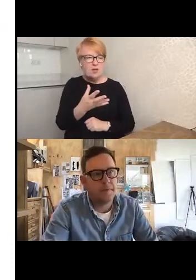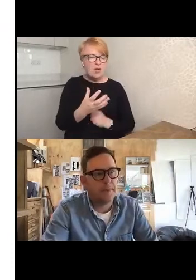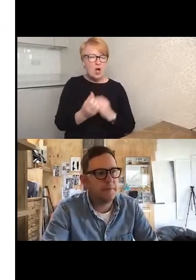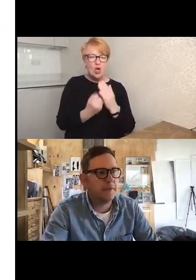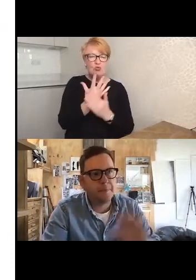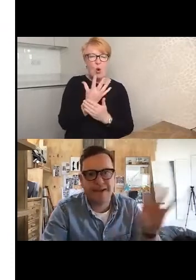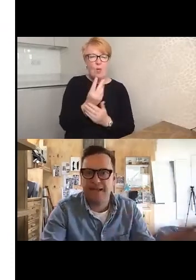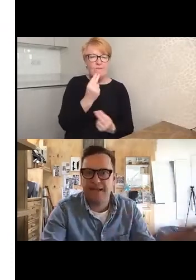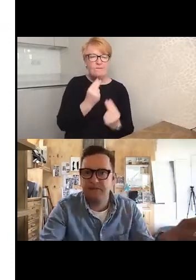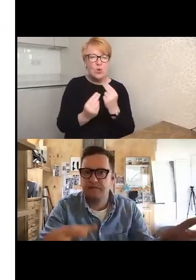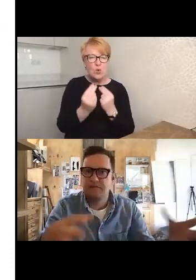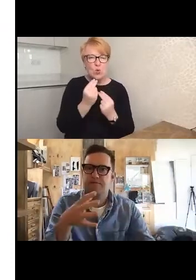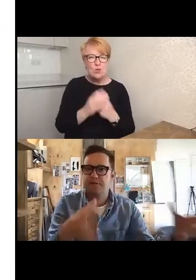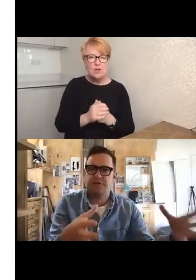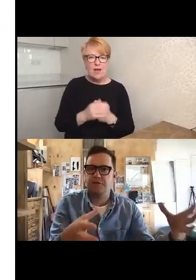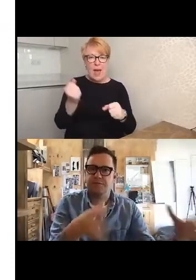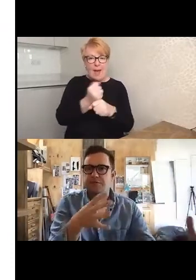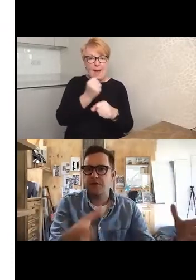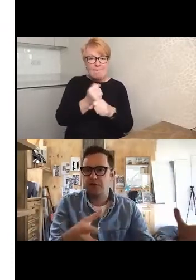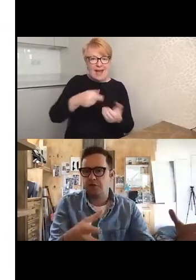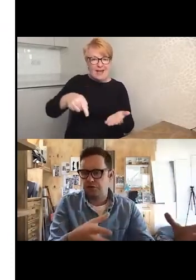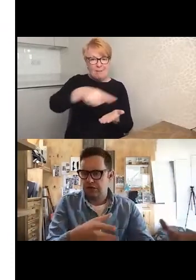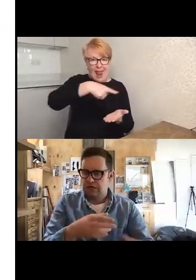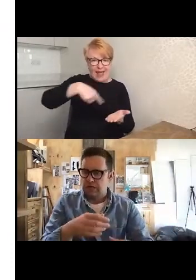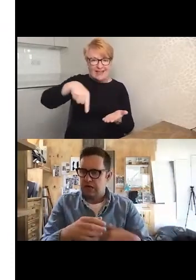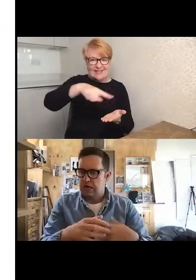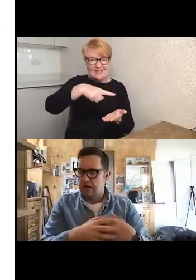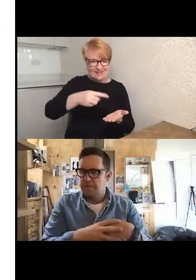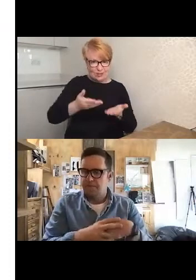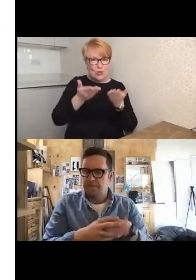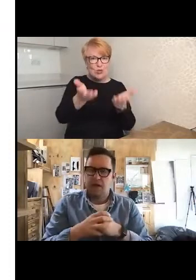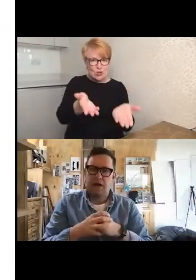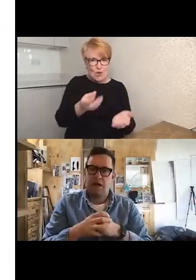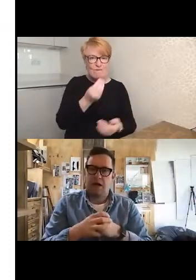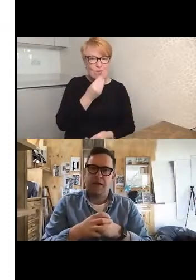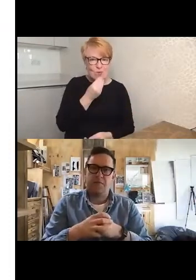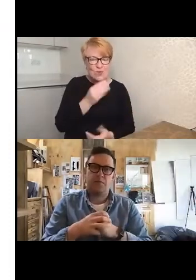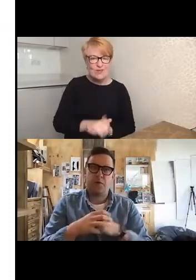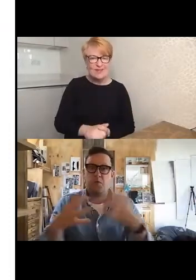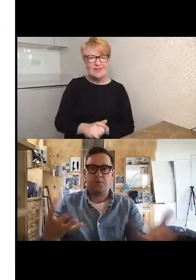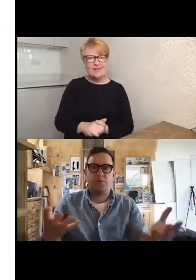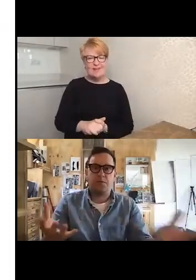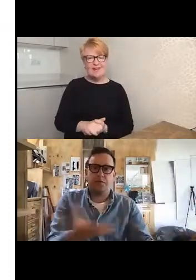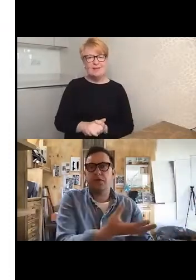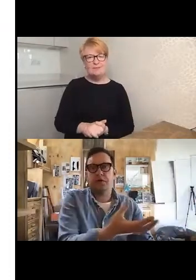they made the plates for the food to be served on. And then they so, what you're talking about